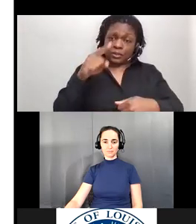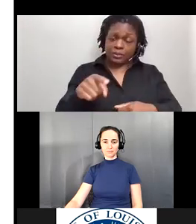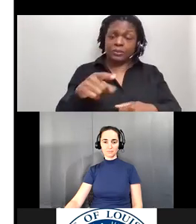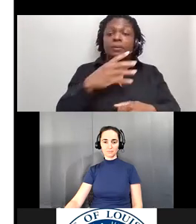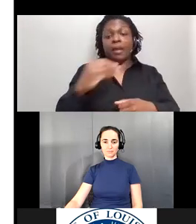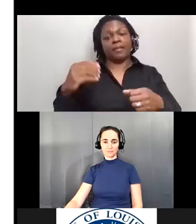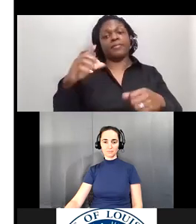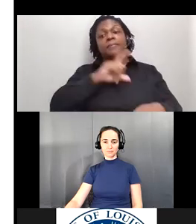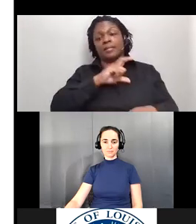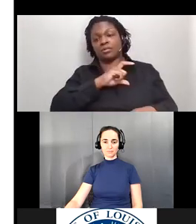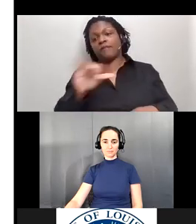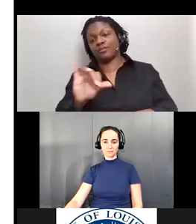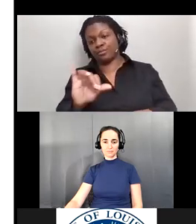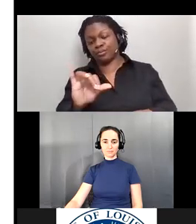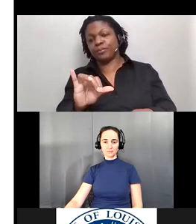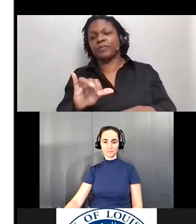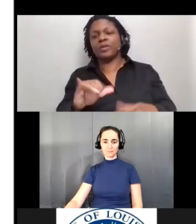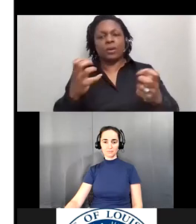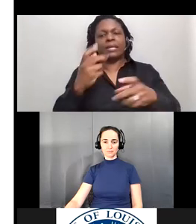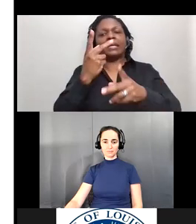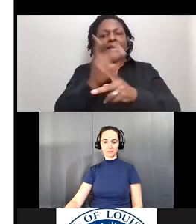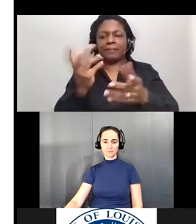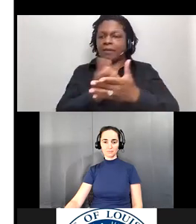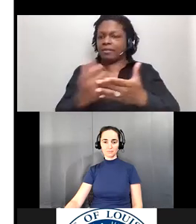police officer and we want to keep things 16:00:14 safe. All right, and when you get